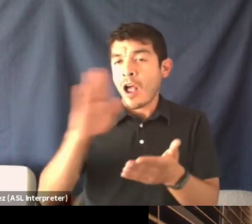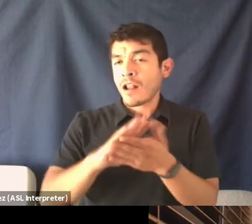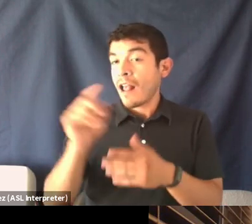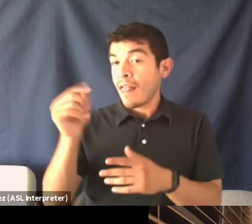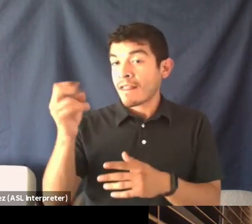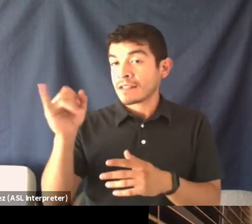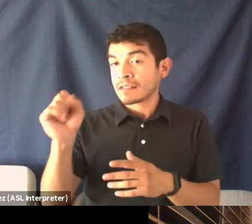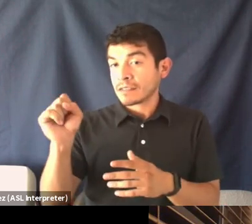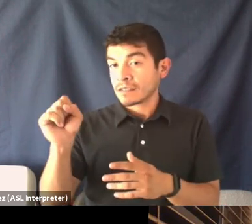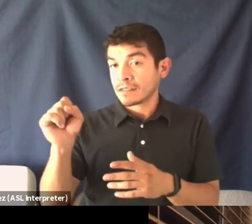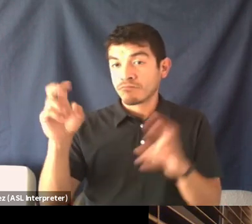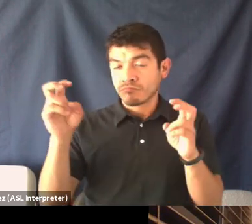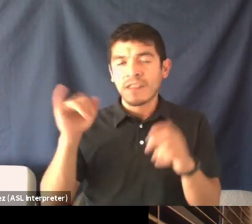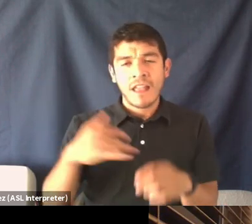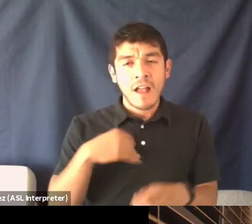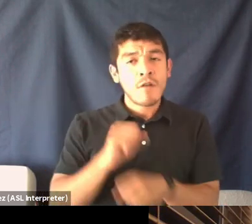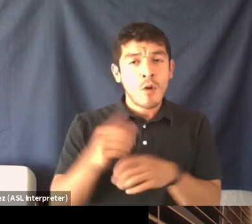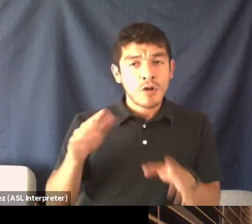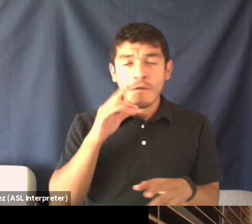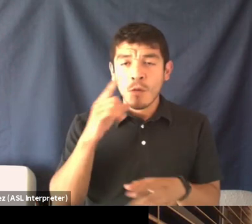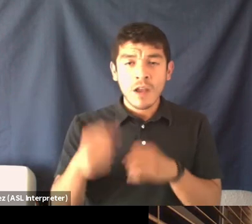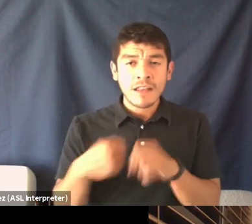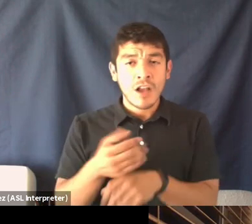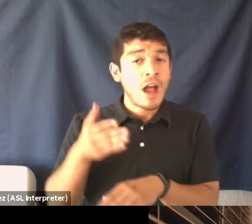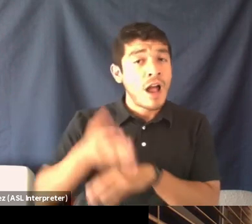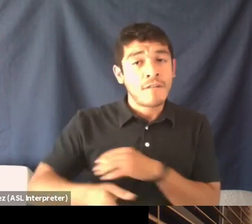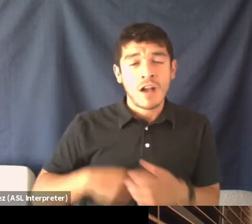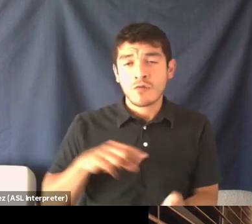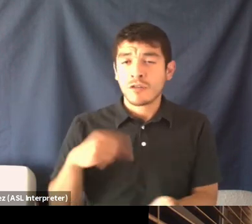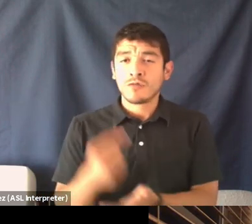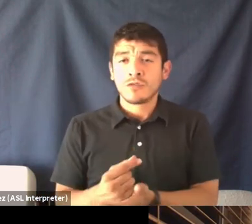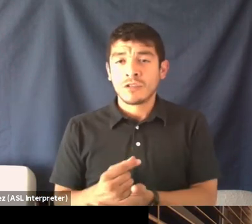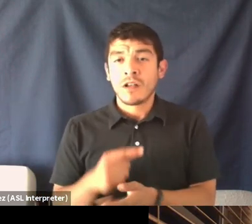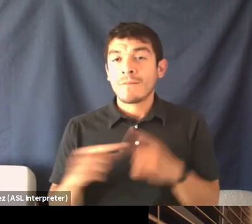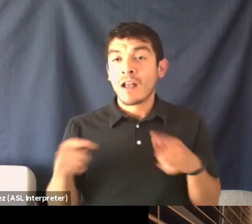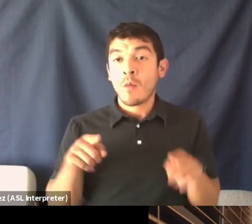I worked on for a year after I graduated. But while I was there, I was able to make a bunch of shorts.